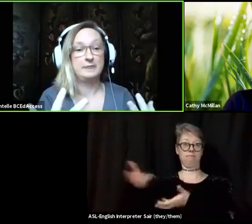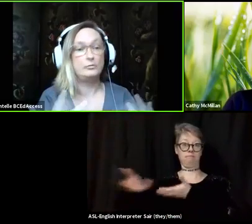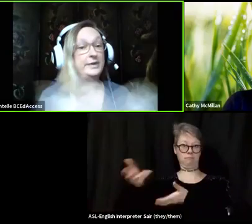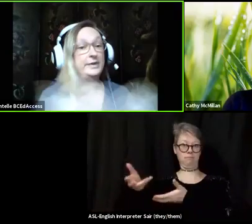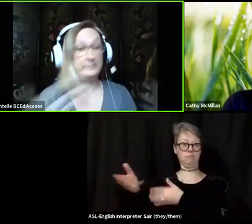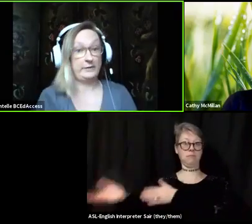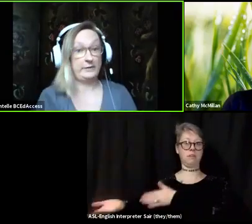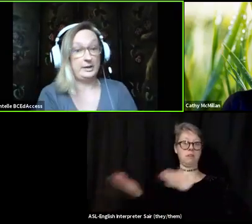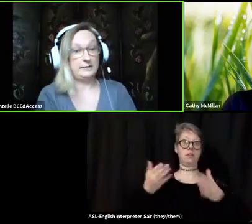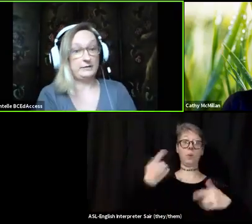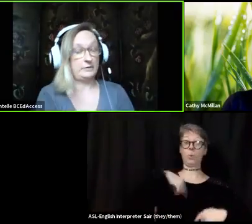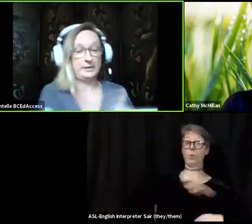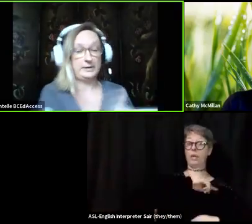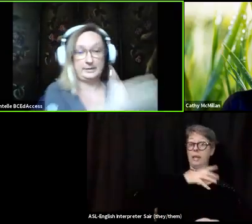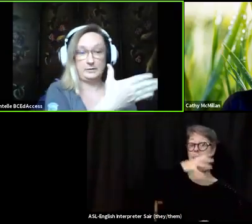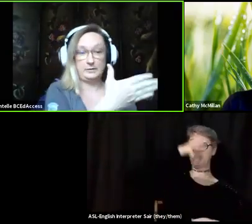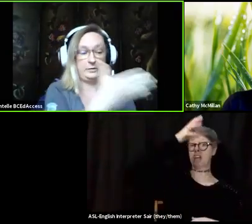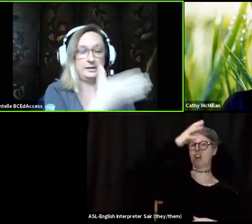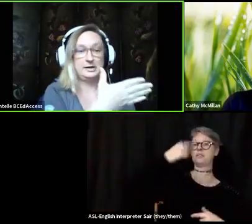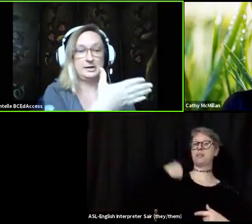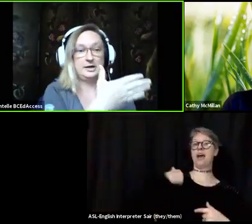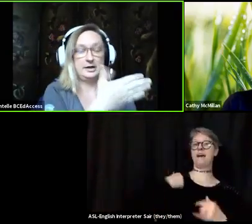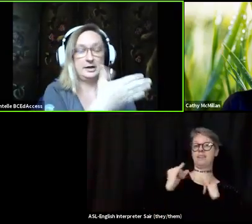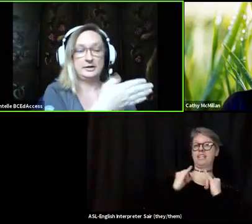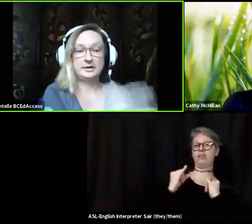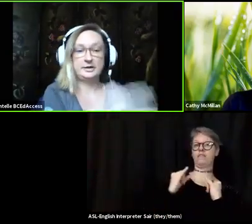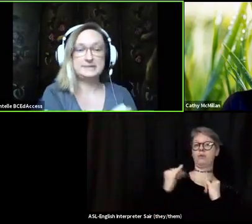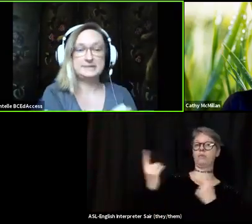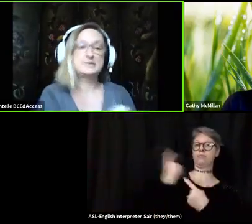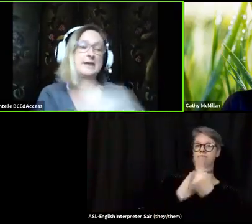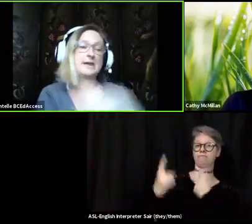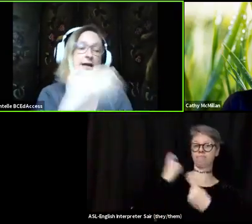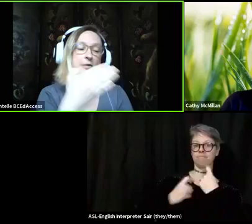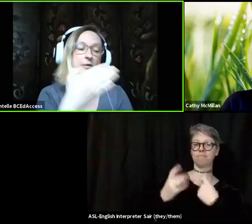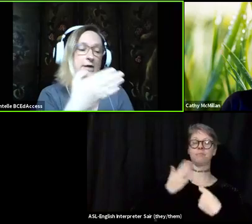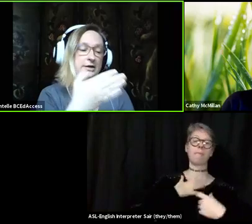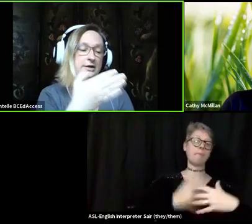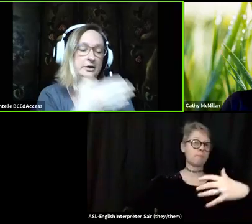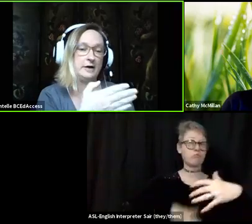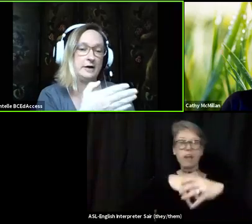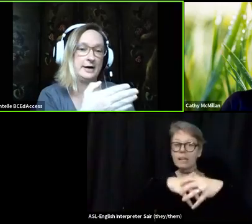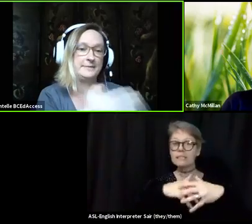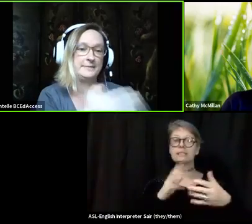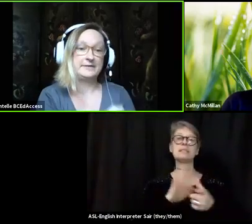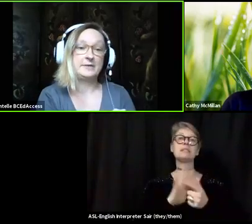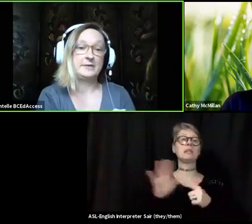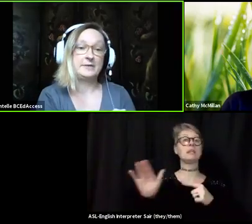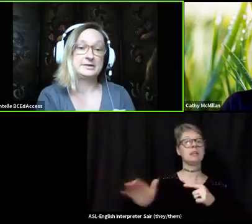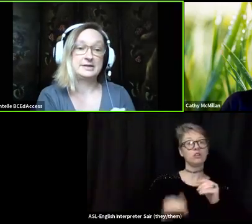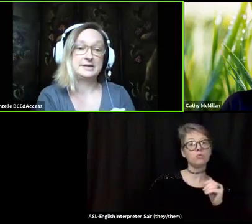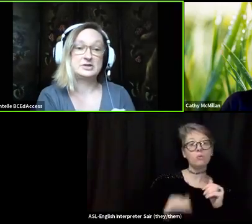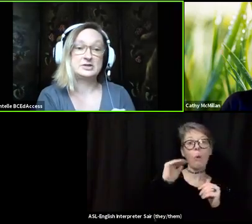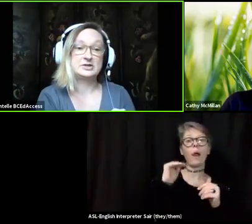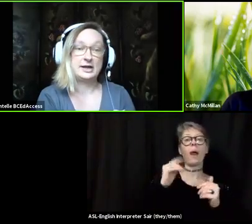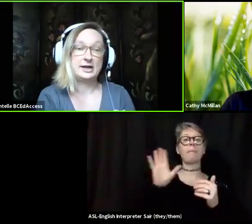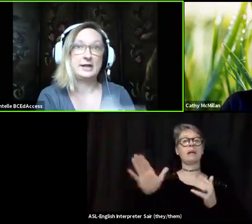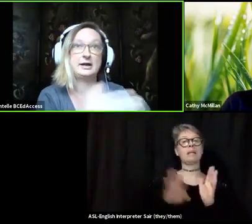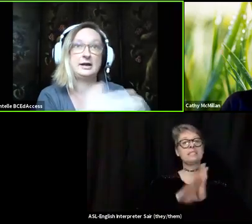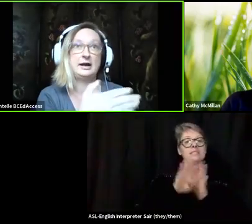And then we have an intake where we talk. about about what about what they were like, growing about what they were like growing up like what what your pregnancy was like.